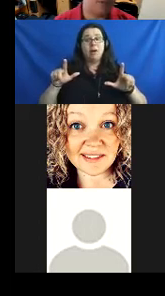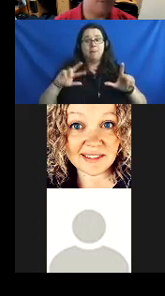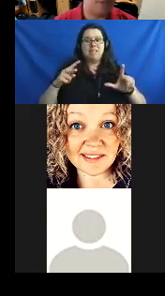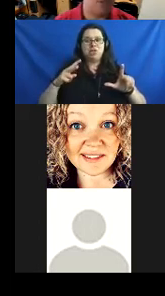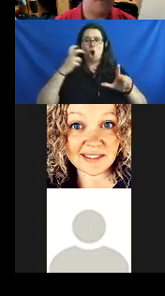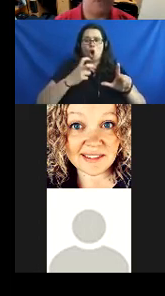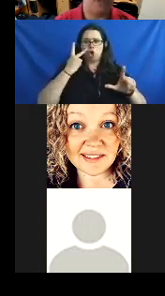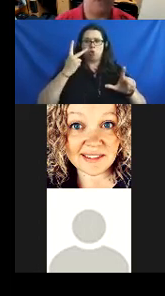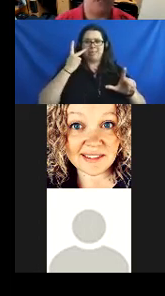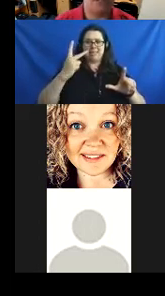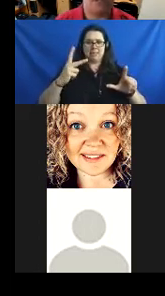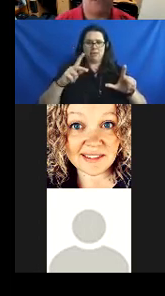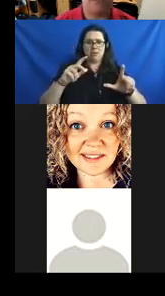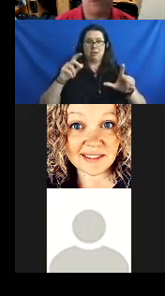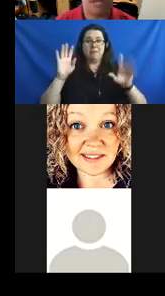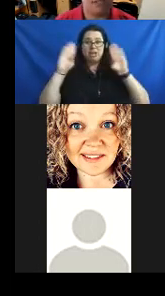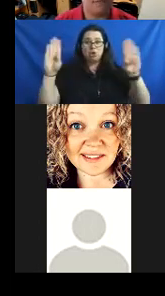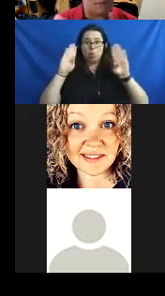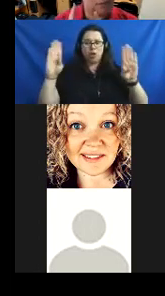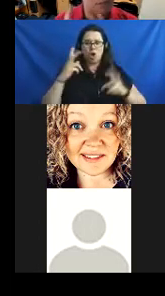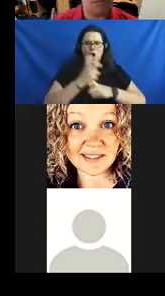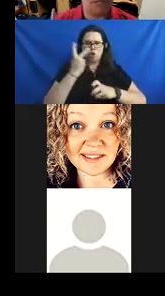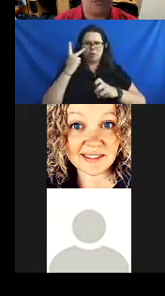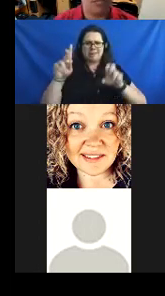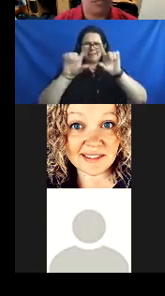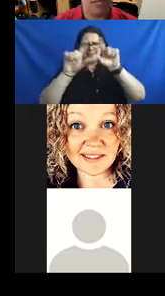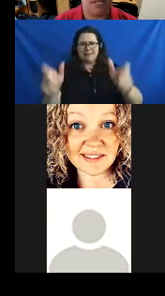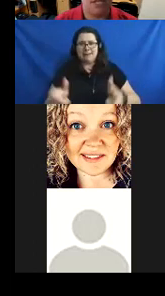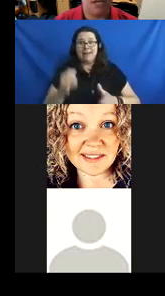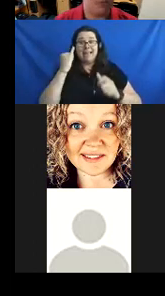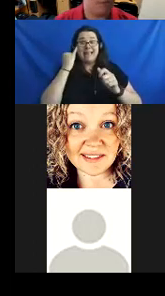FOR PEOPLE WITH VISUAL FIELD LOSS. IF THEY HAVE FIELD LOSS WHERE THEY CAN ONLY SEE A CERTAIN